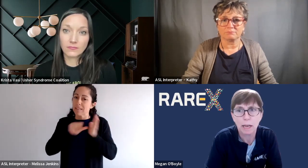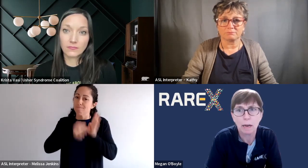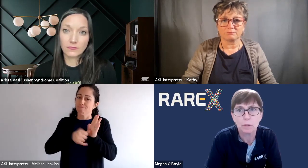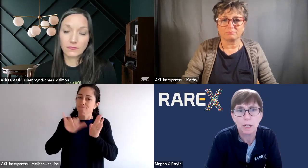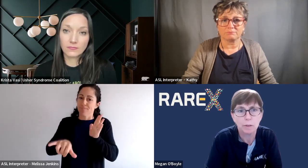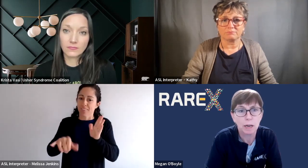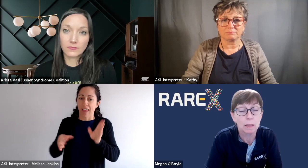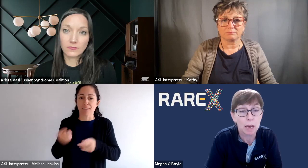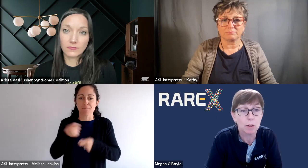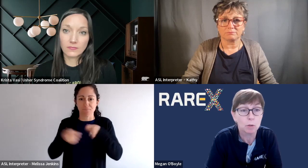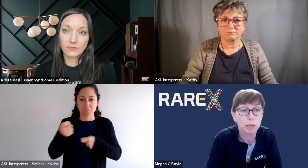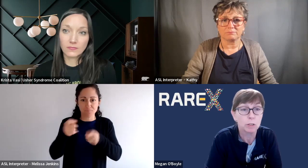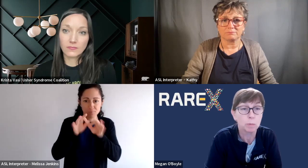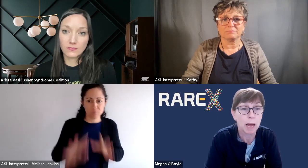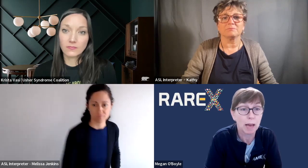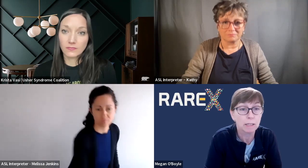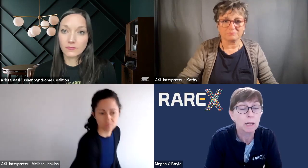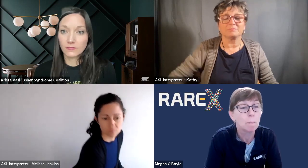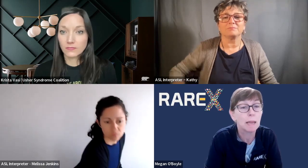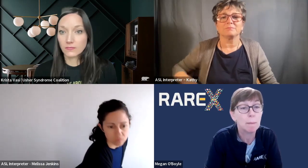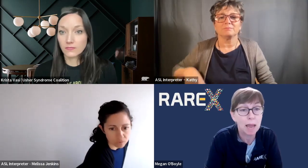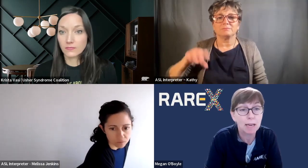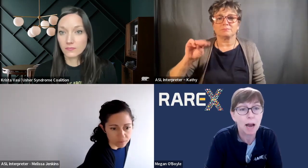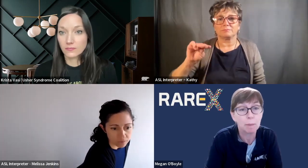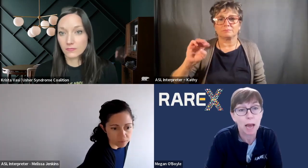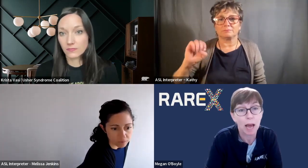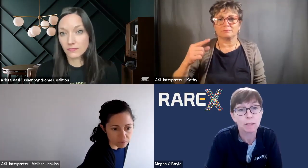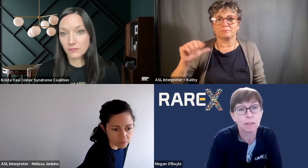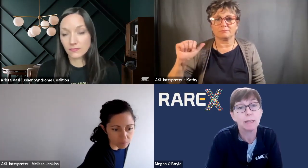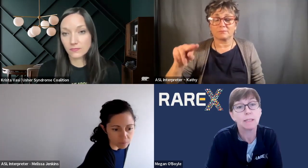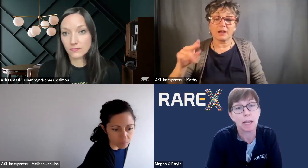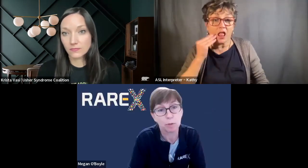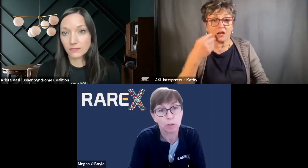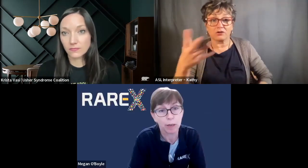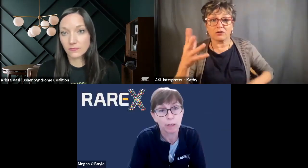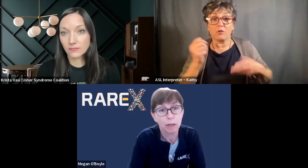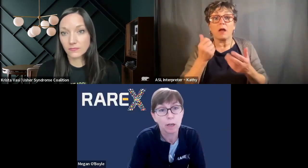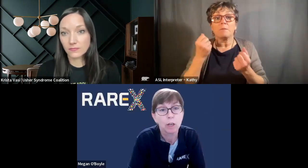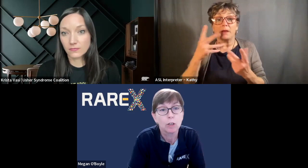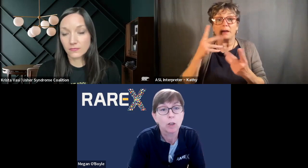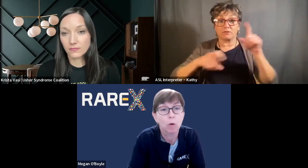and I will tell you that a lot of those questions will be asked but they may not be asked in the same survey. (Bill: Yeah.)